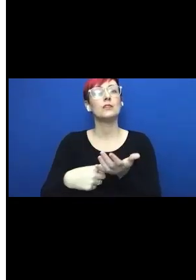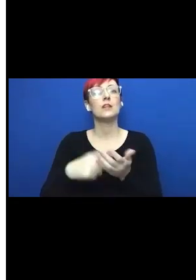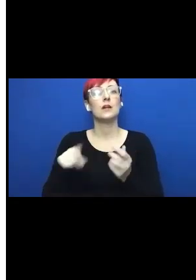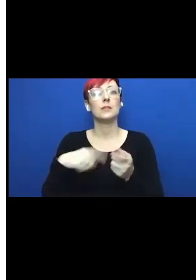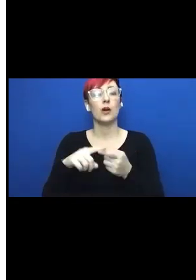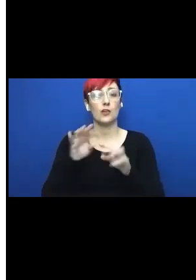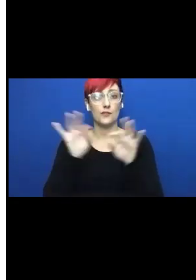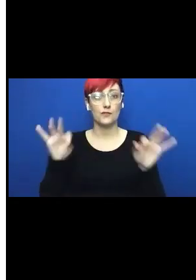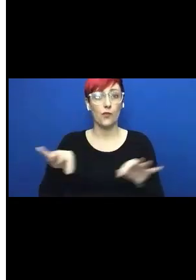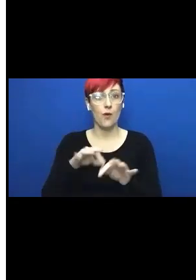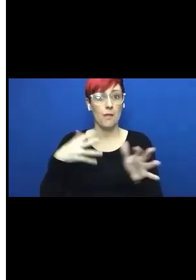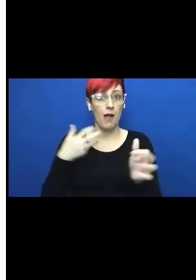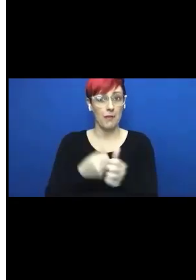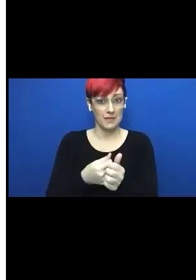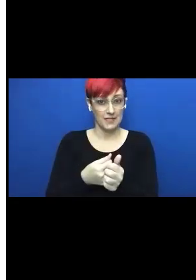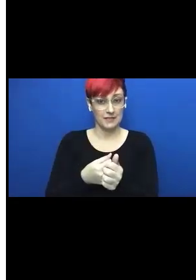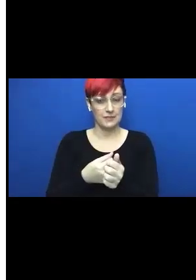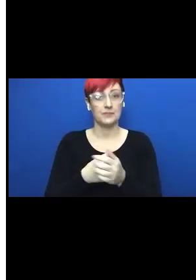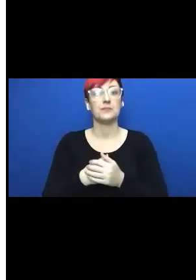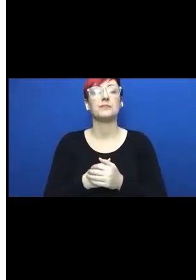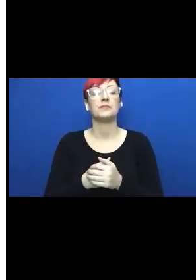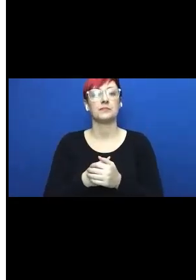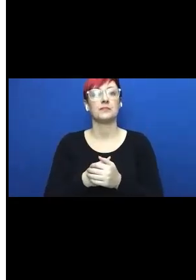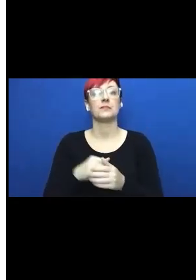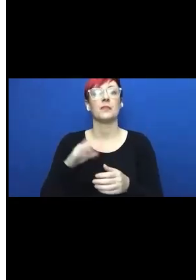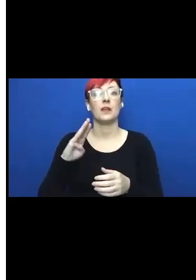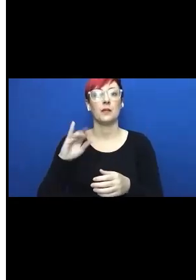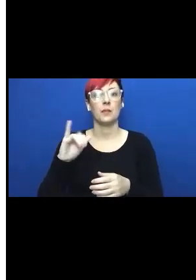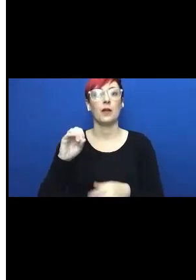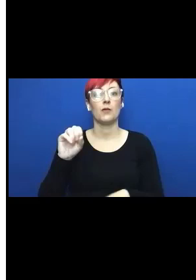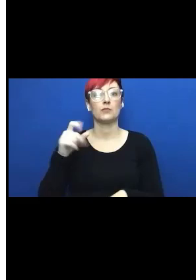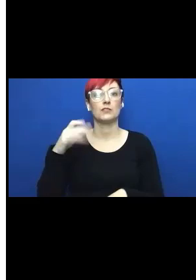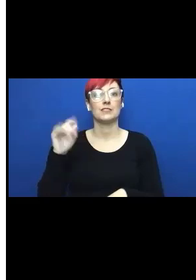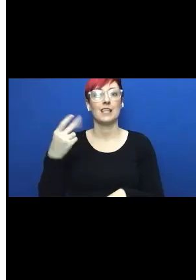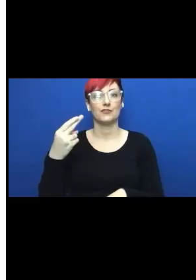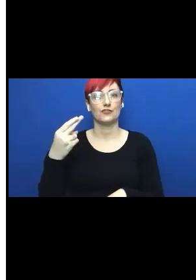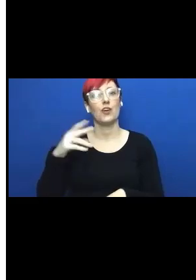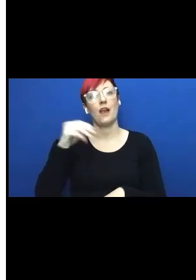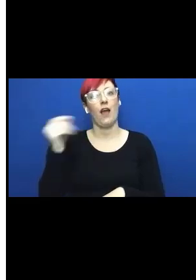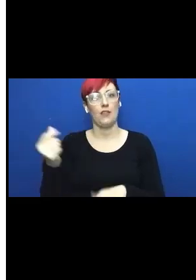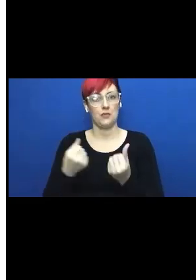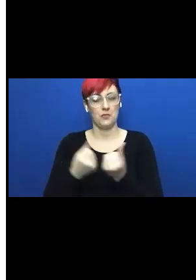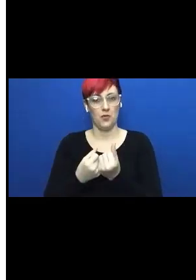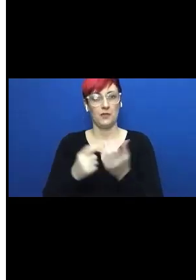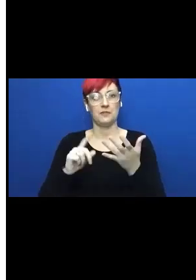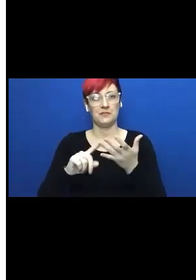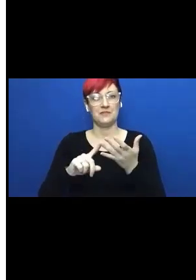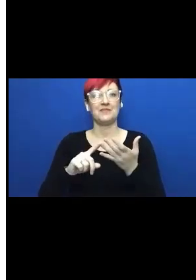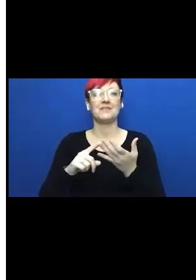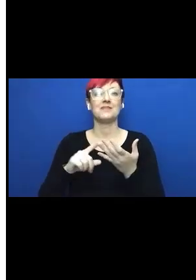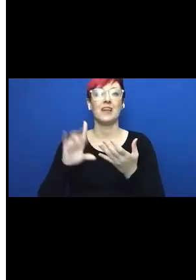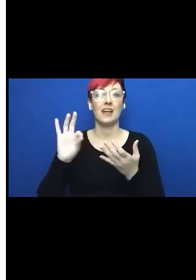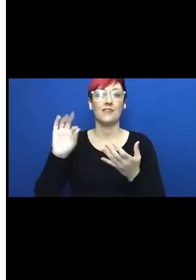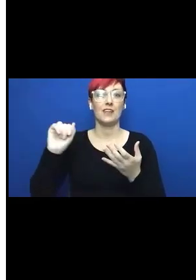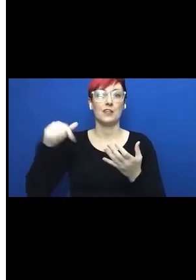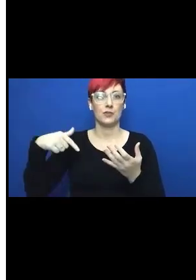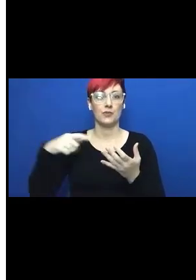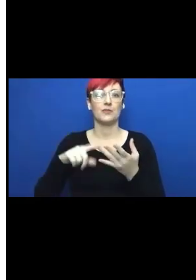updates given the Biosketch and the other support. And then again, FAQs and providing you with some resources.